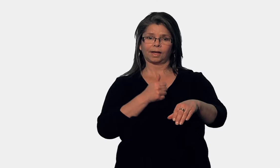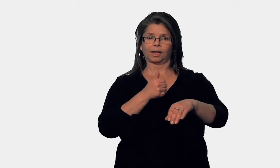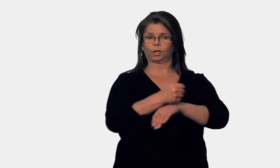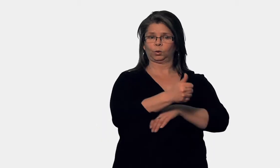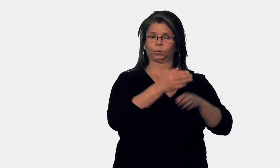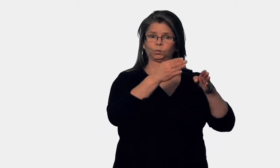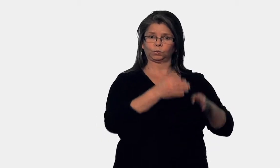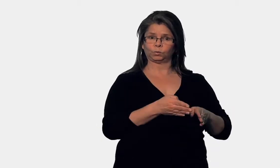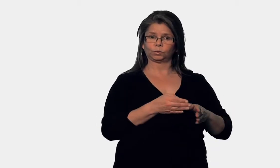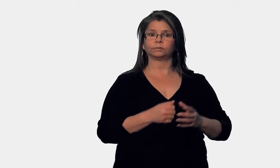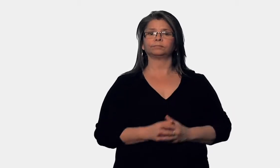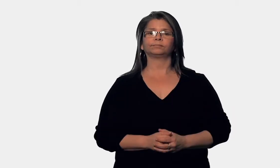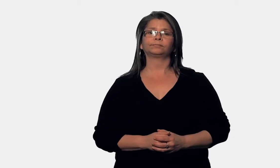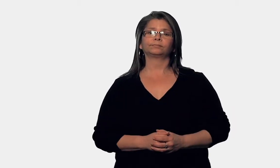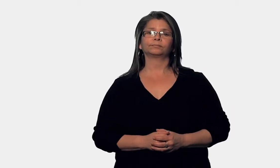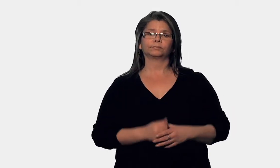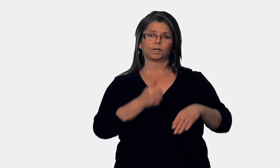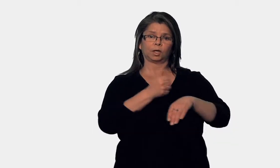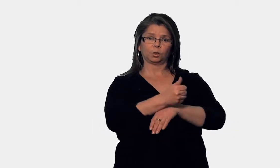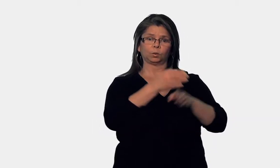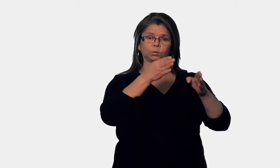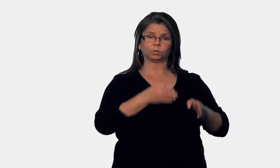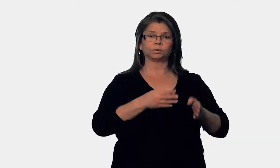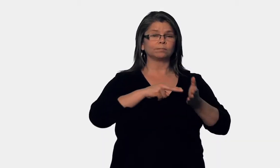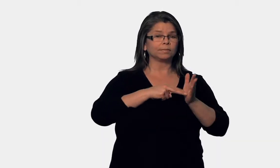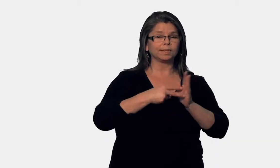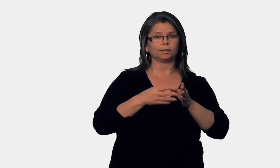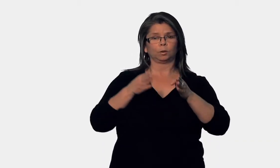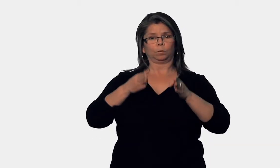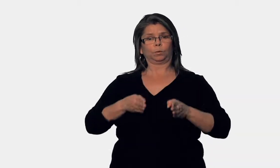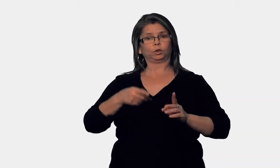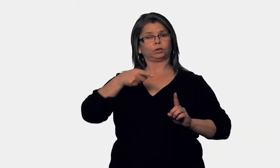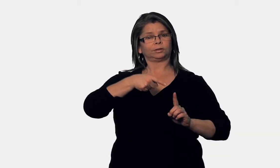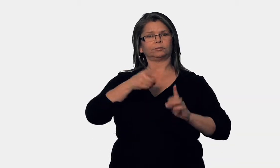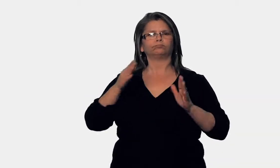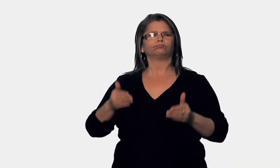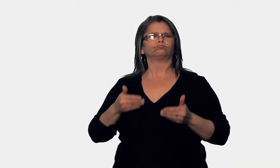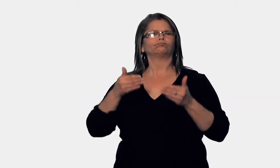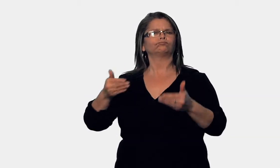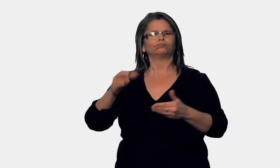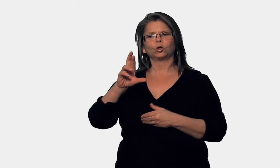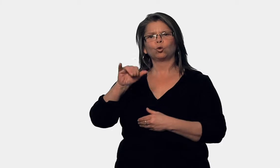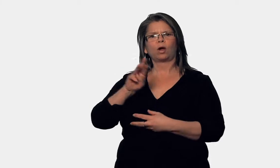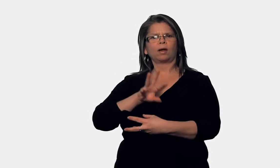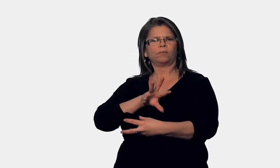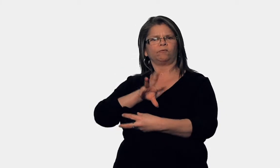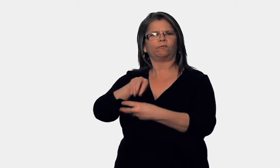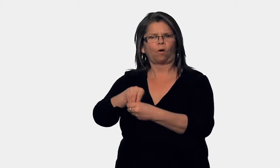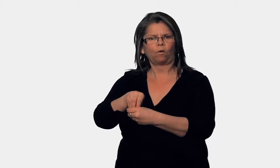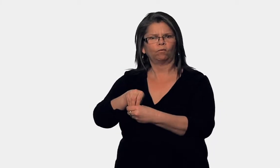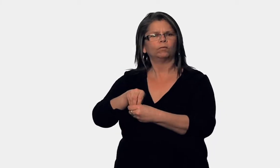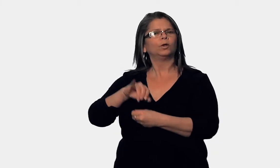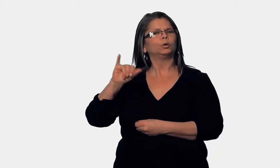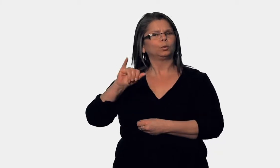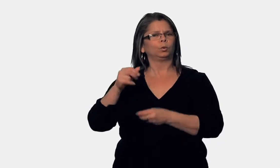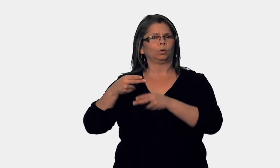The Accused The person who has been charged with committing a crime